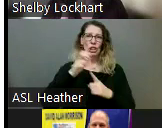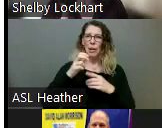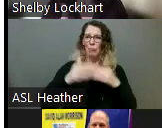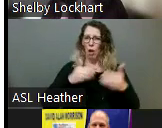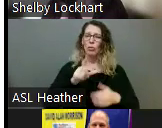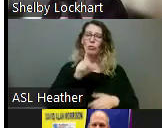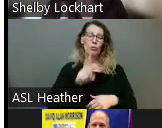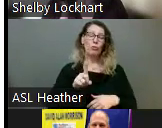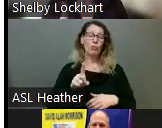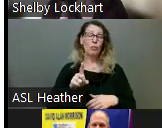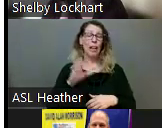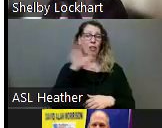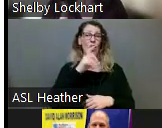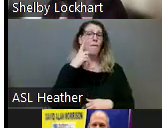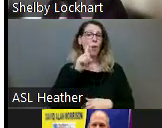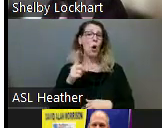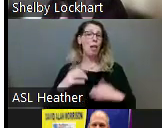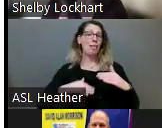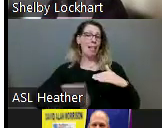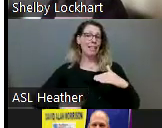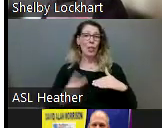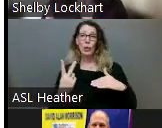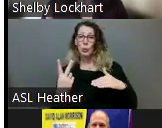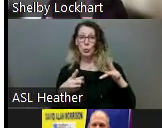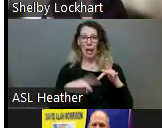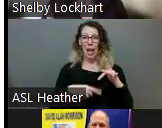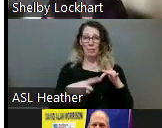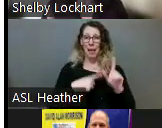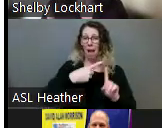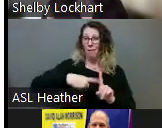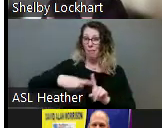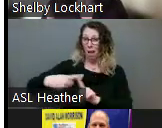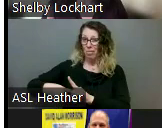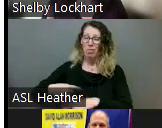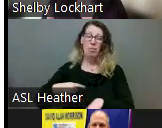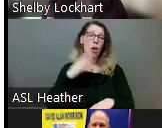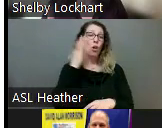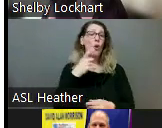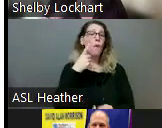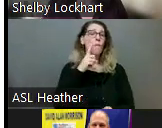than two absences a month. They're looking for those hot spots in your visual data. A lot of